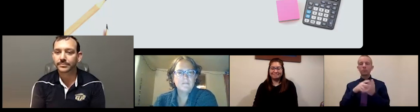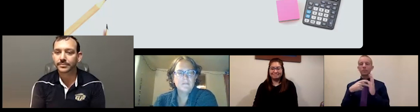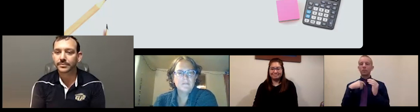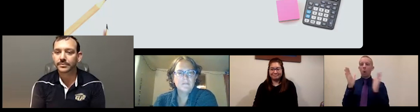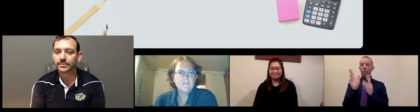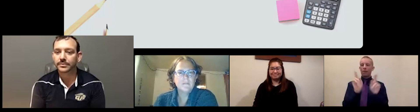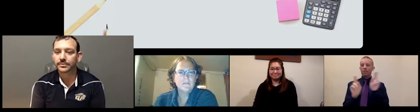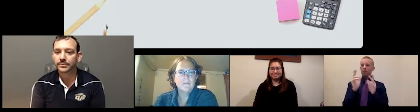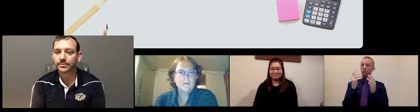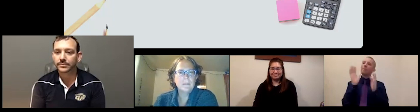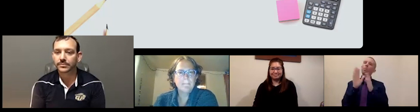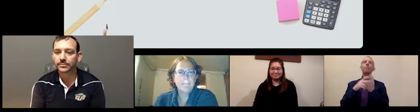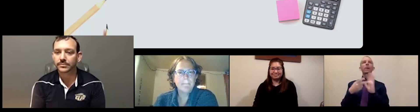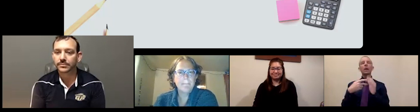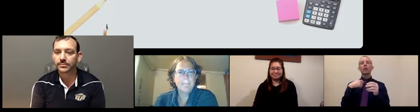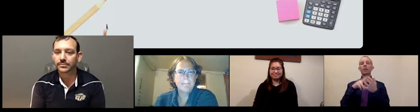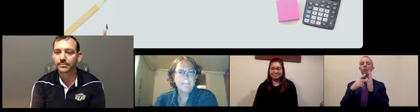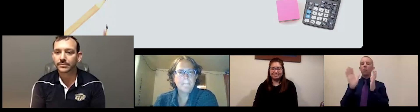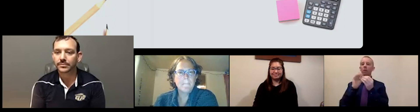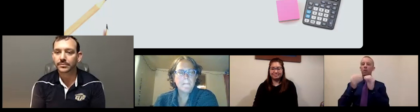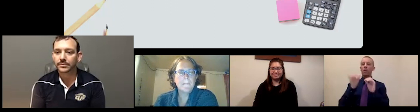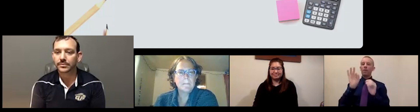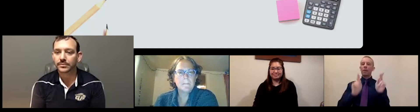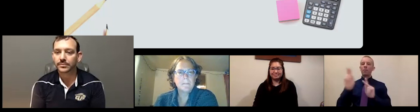That means there's a smaller number of people I can interact with.